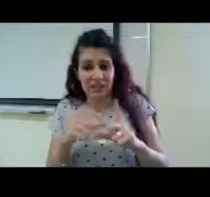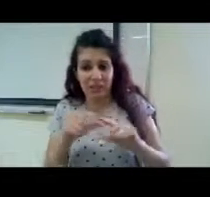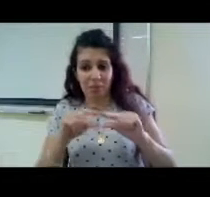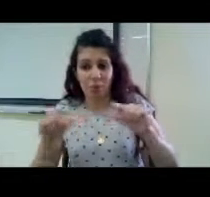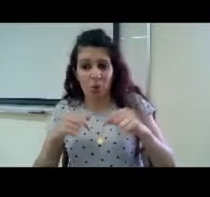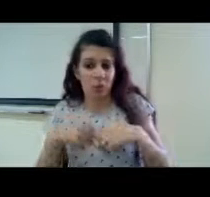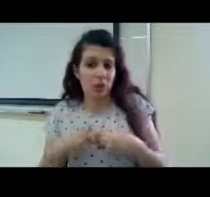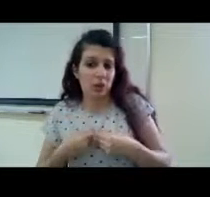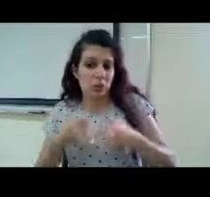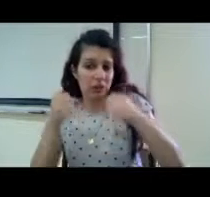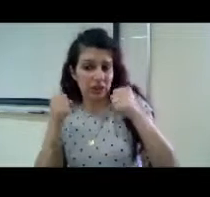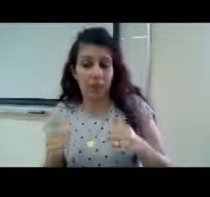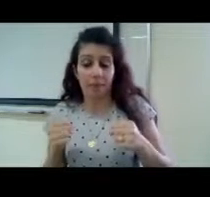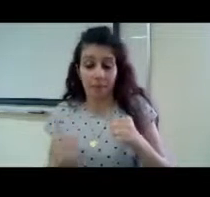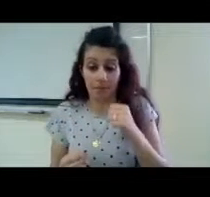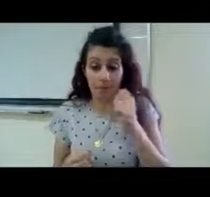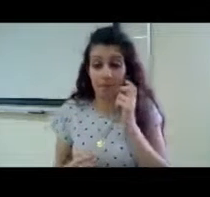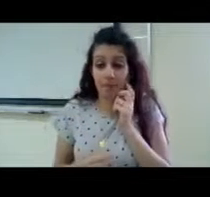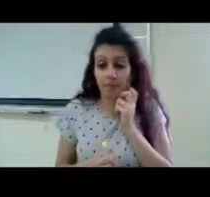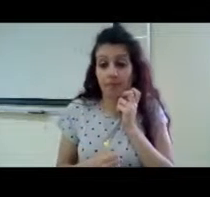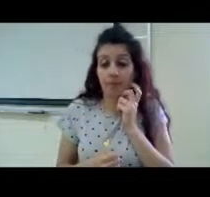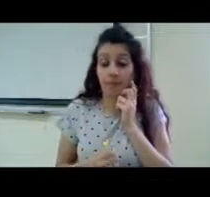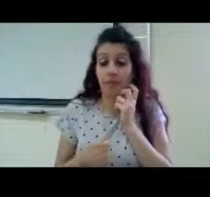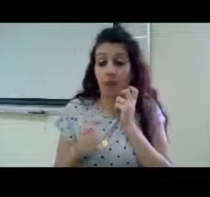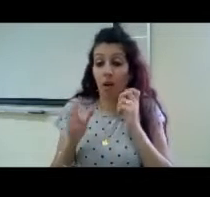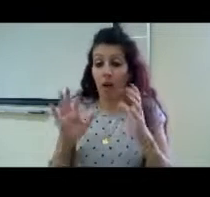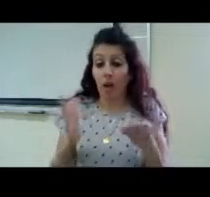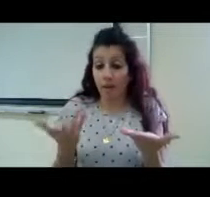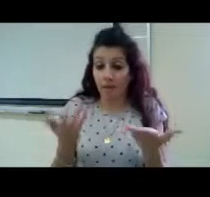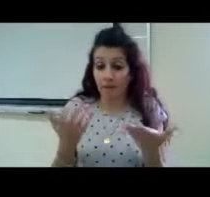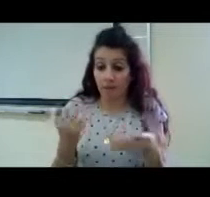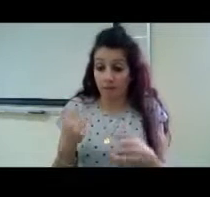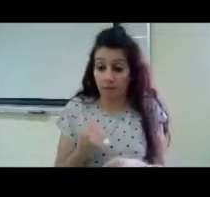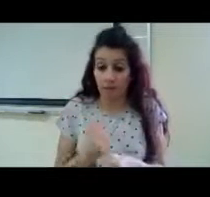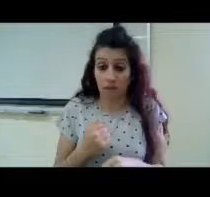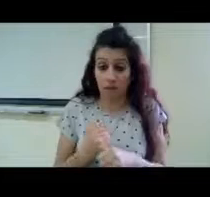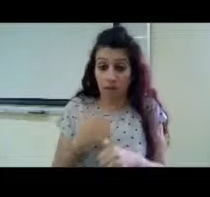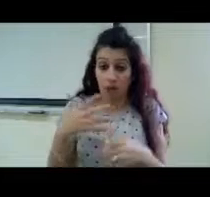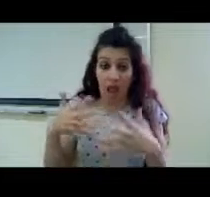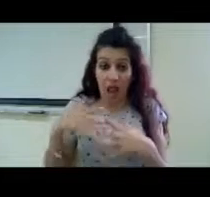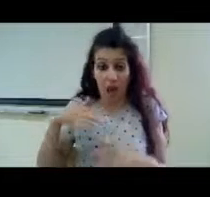that we are looking at as a breakdown of support structures can increase their